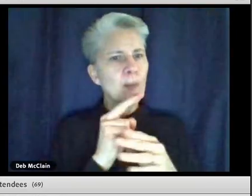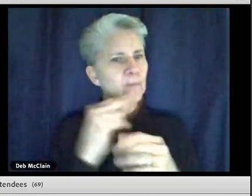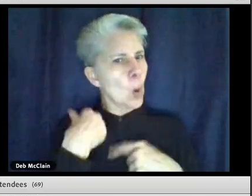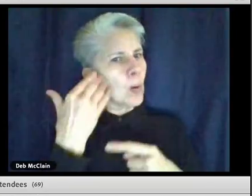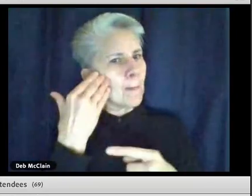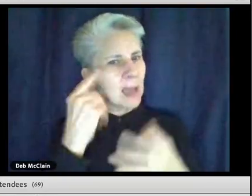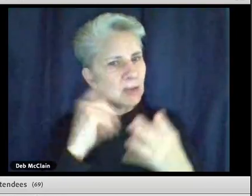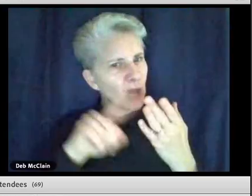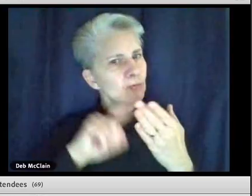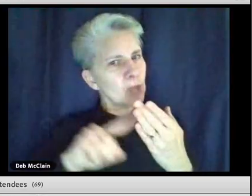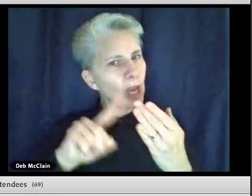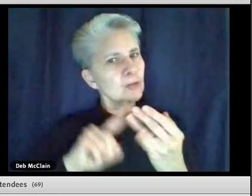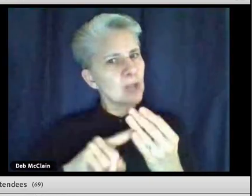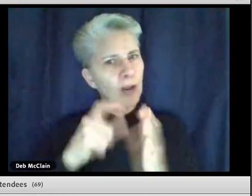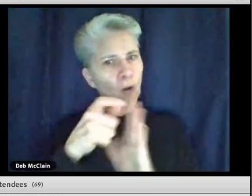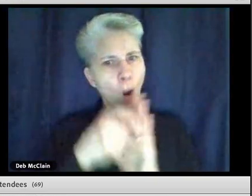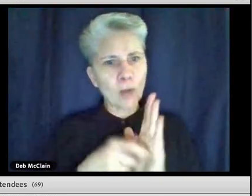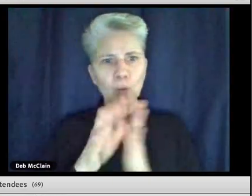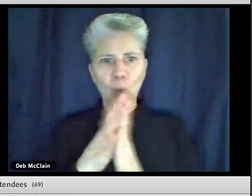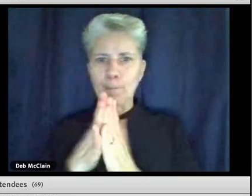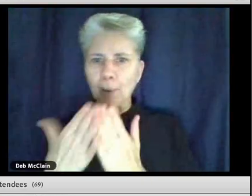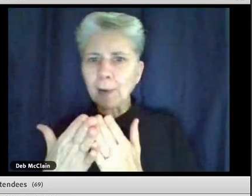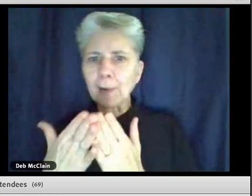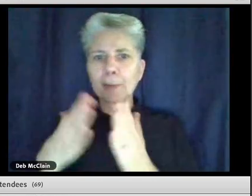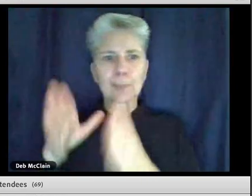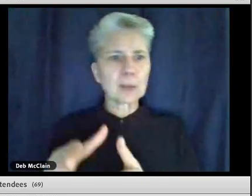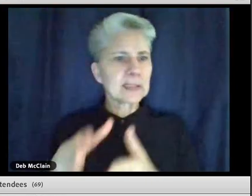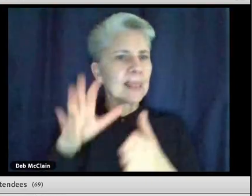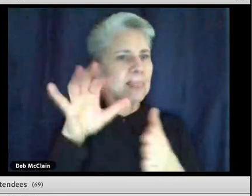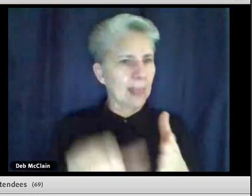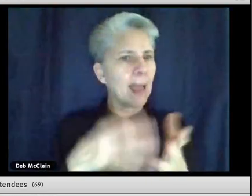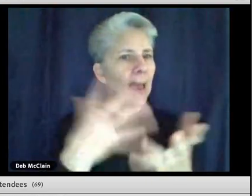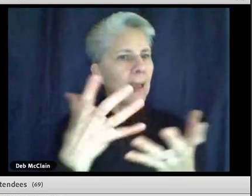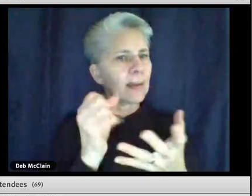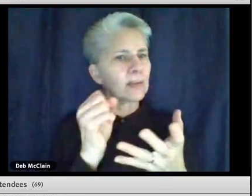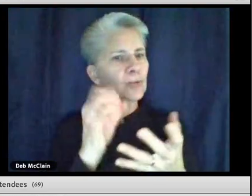Snopes, or using the strategies that we kind of have always known about checking out an article